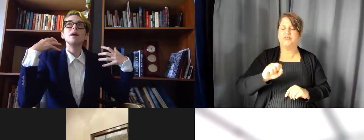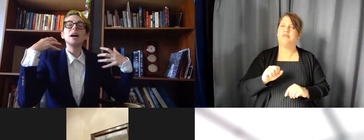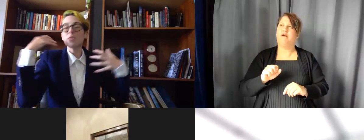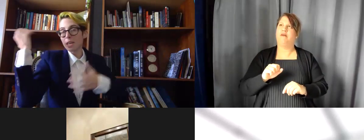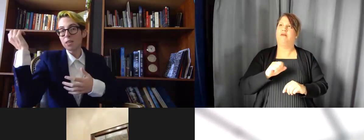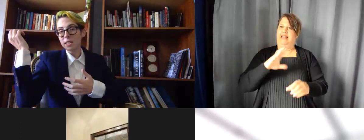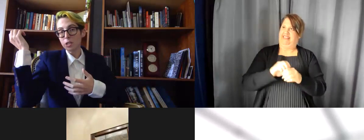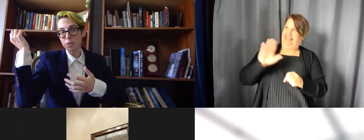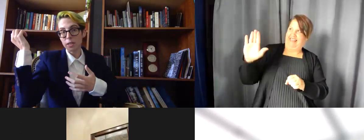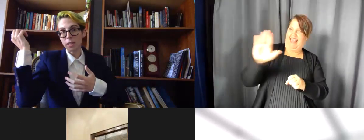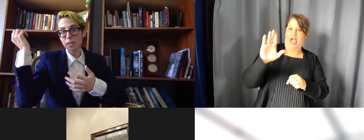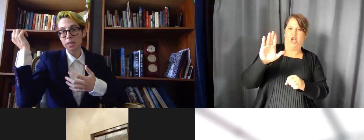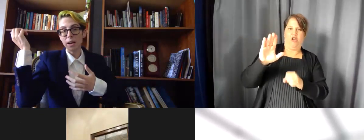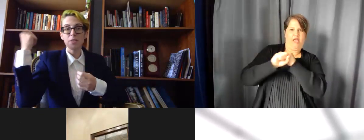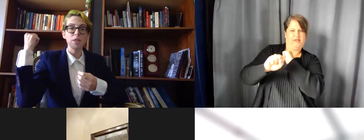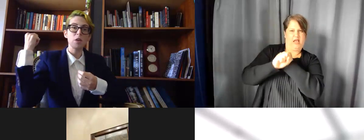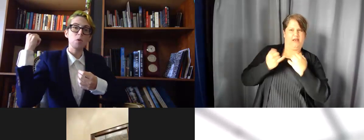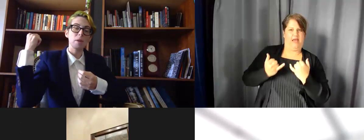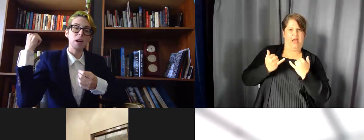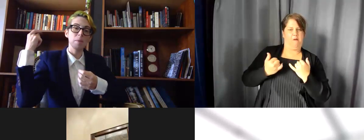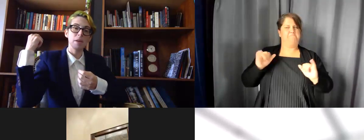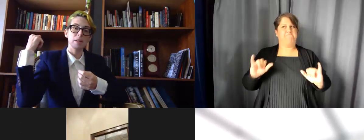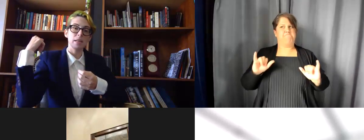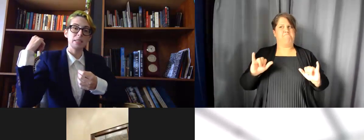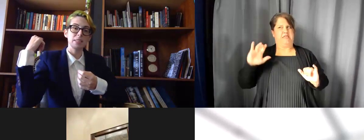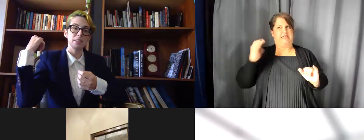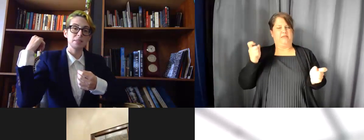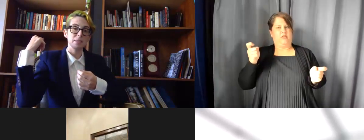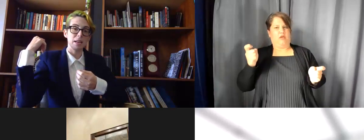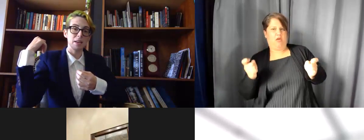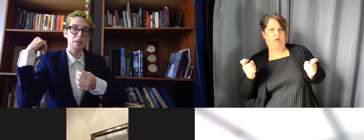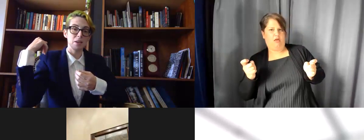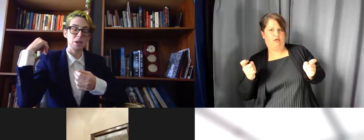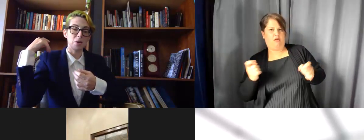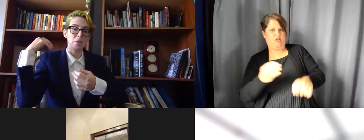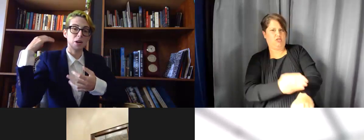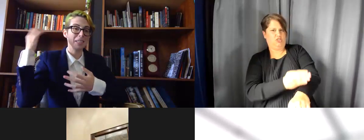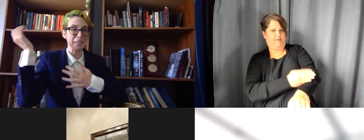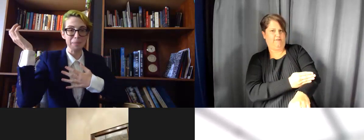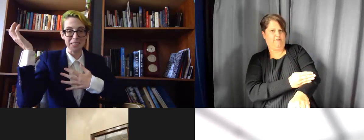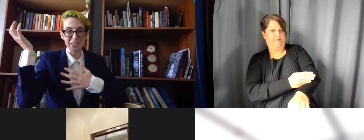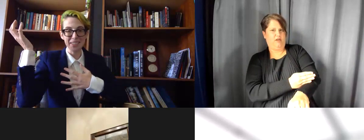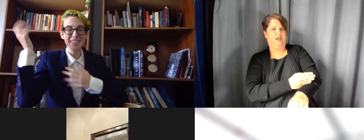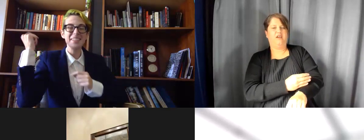Farrah Garland: I think that it's shifting. I think that we're becoming less like, you know, ugly step, sister.